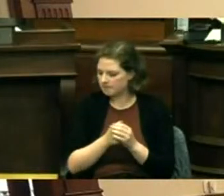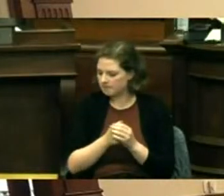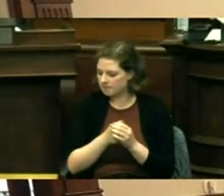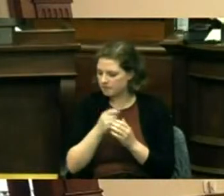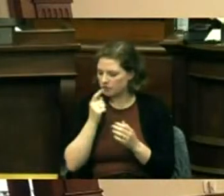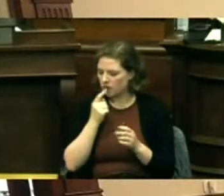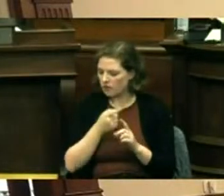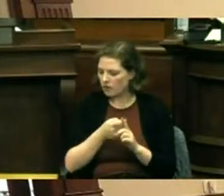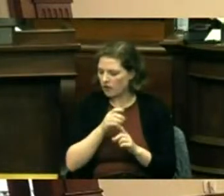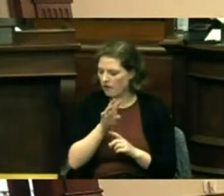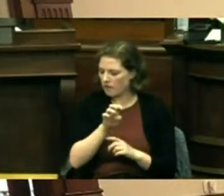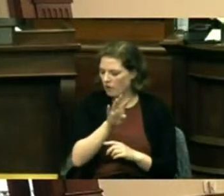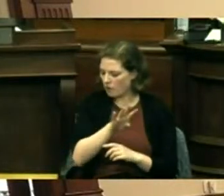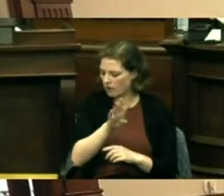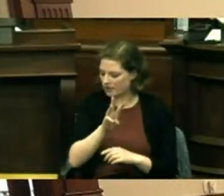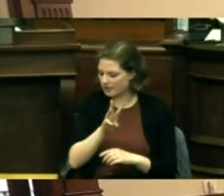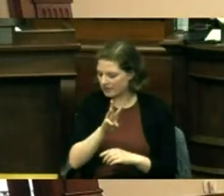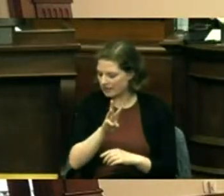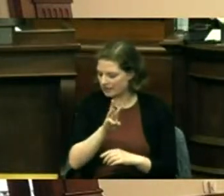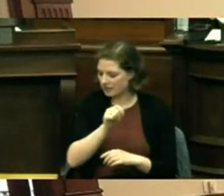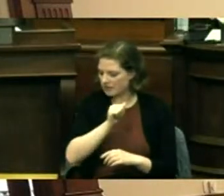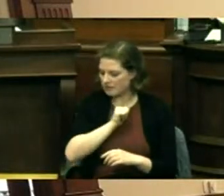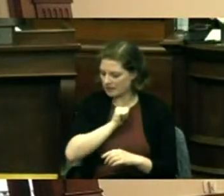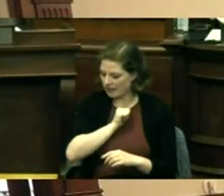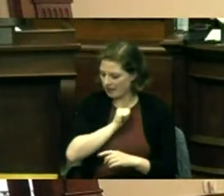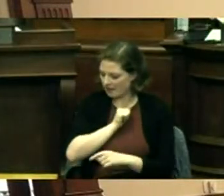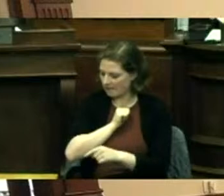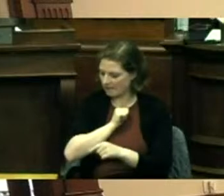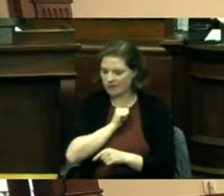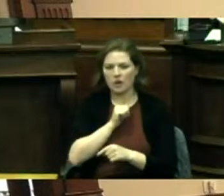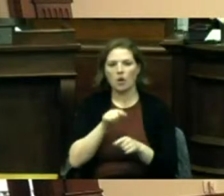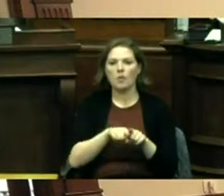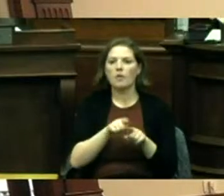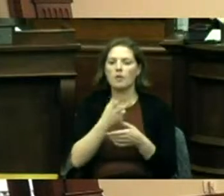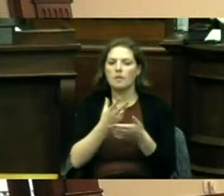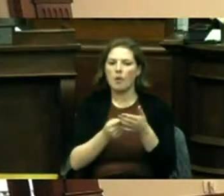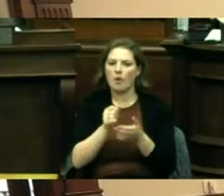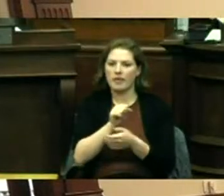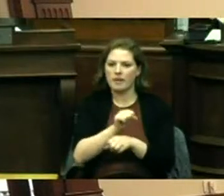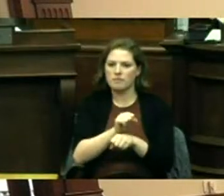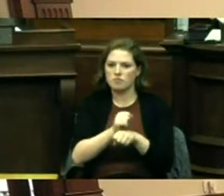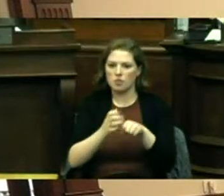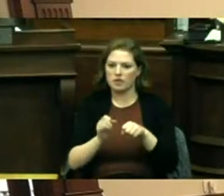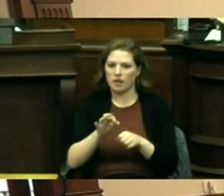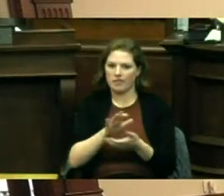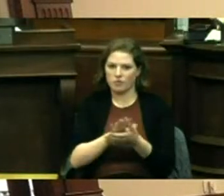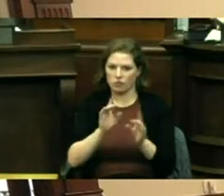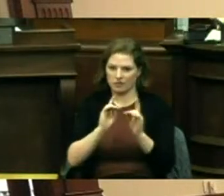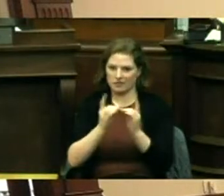There's two disclosures for this item. And introductory number